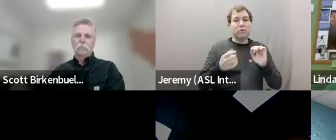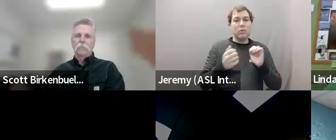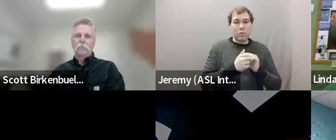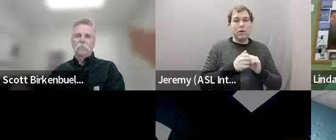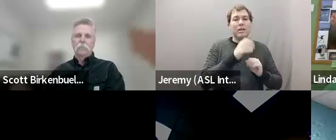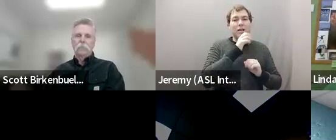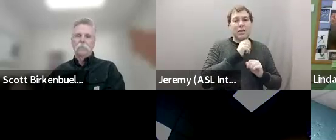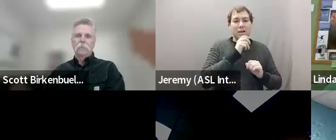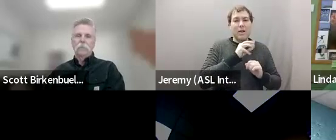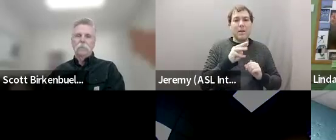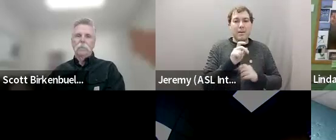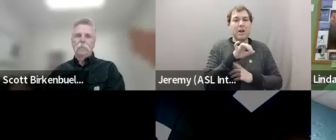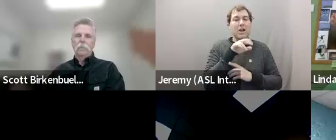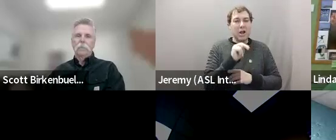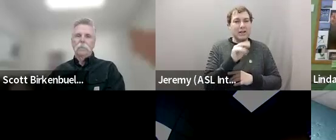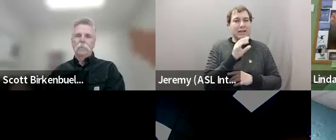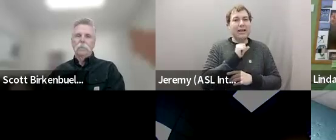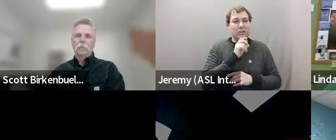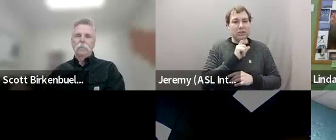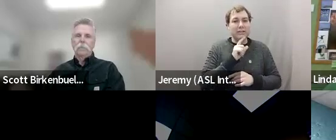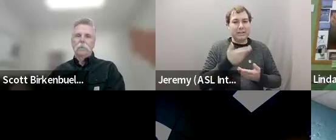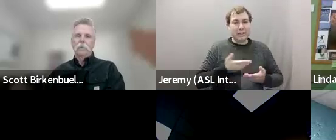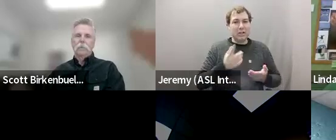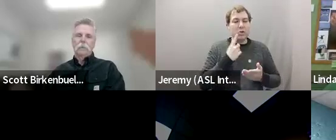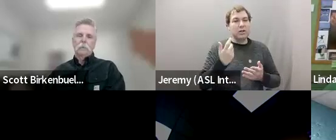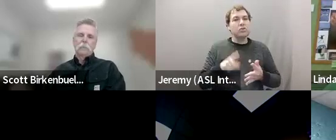Lynnie Downum-Hanzal: is that I started a senior peer support group and